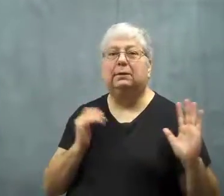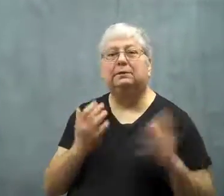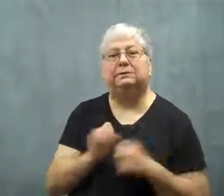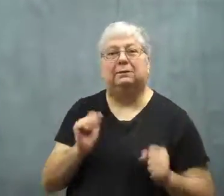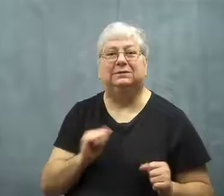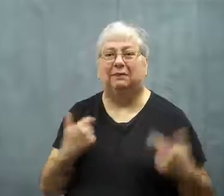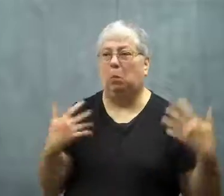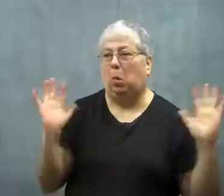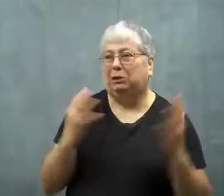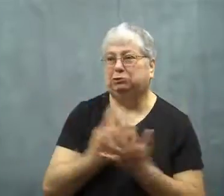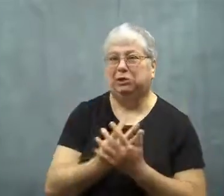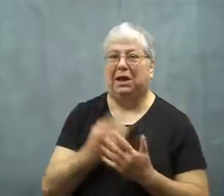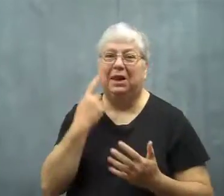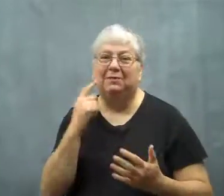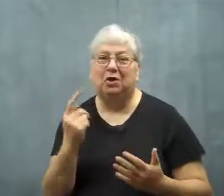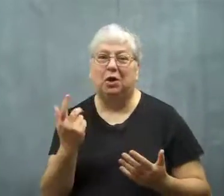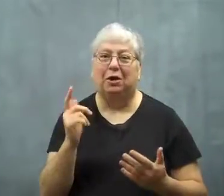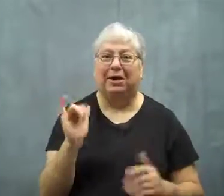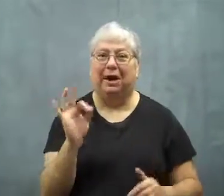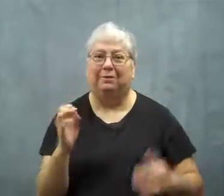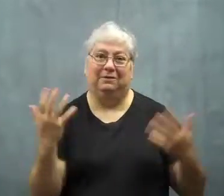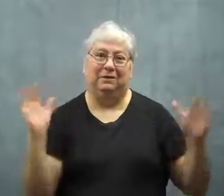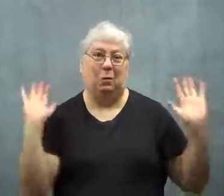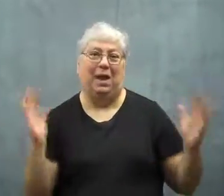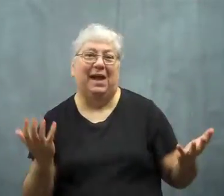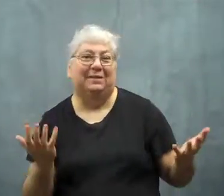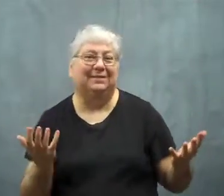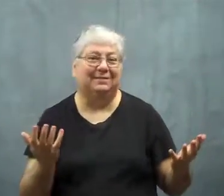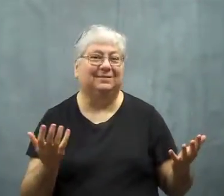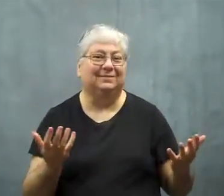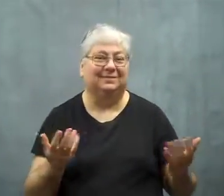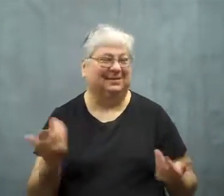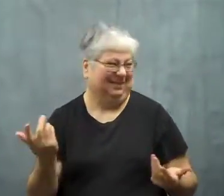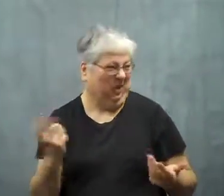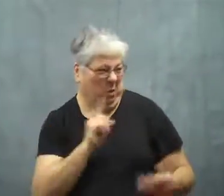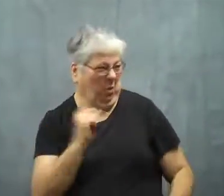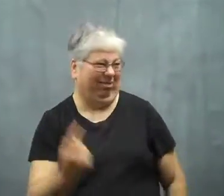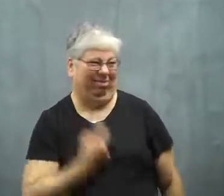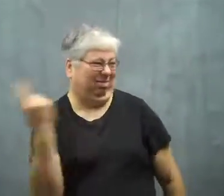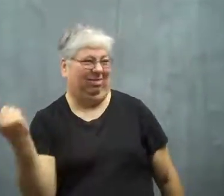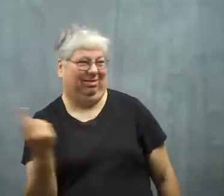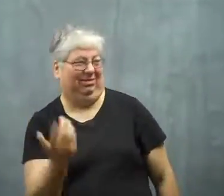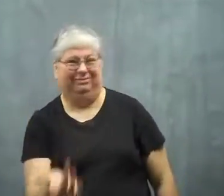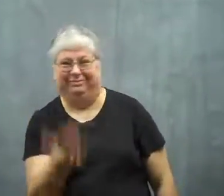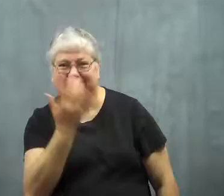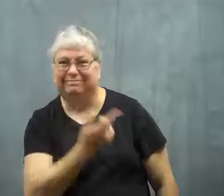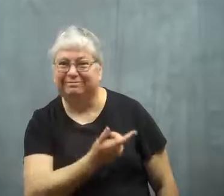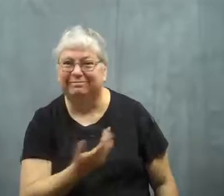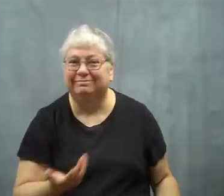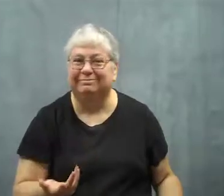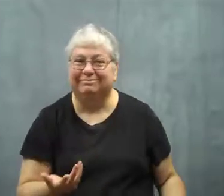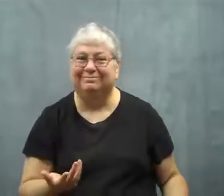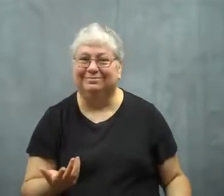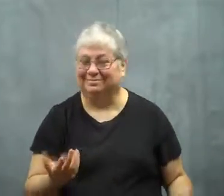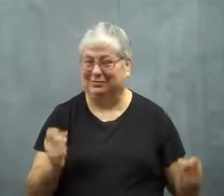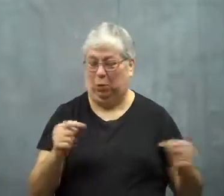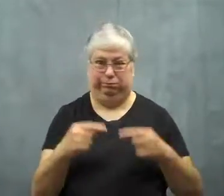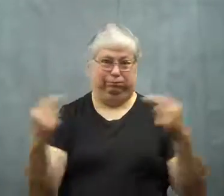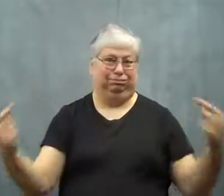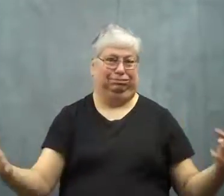He did it to save himself from going to prison for life.